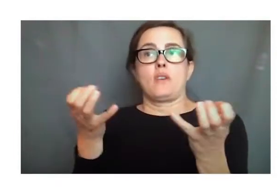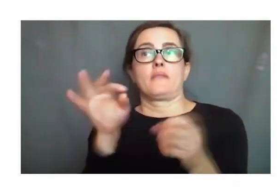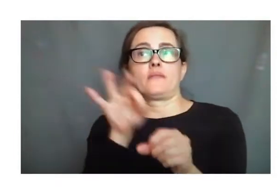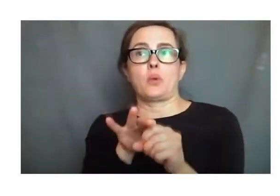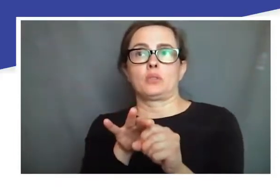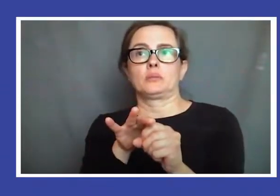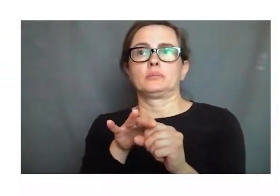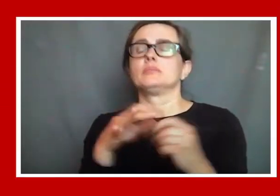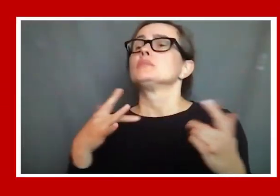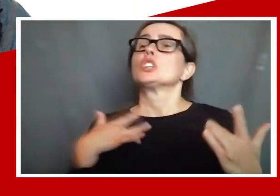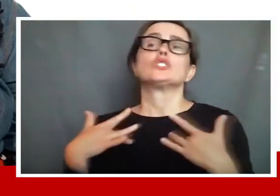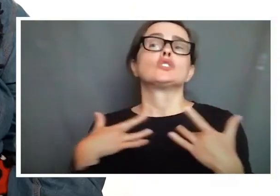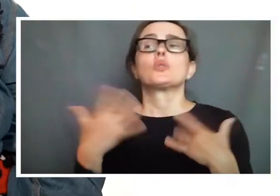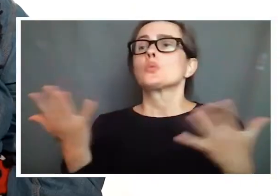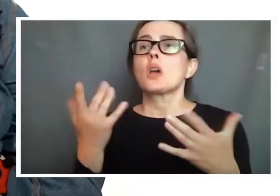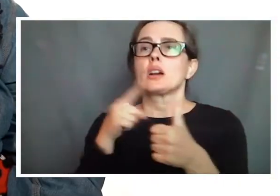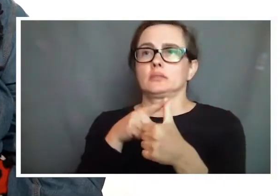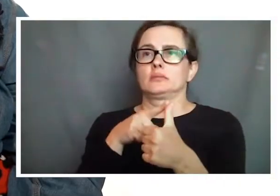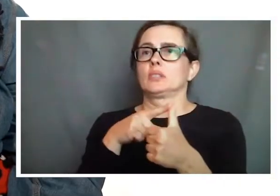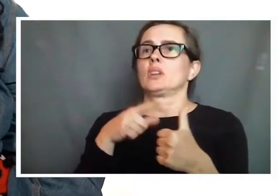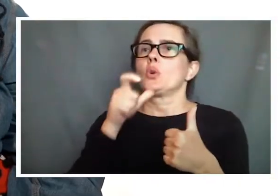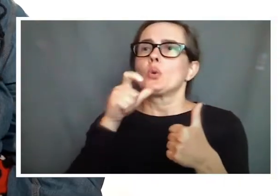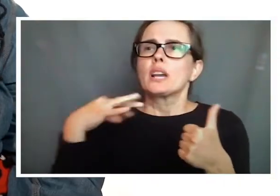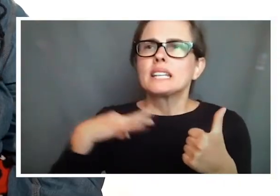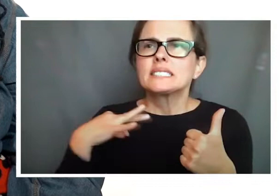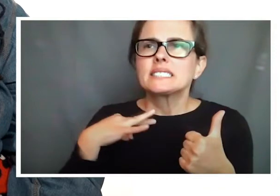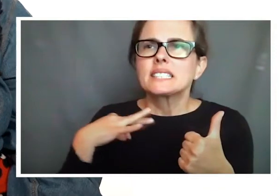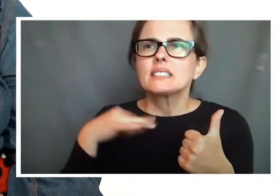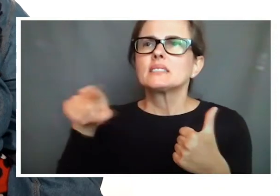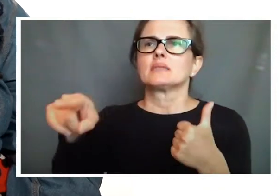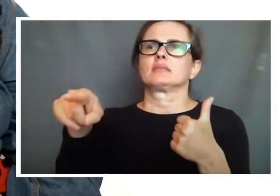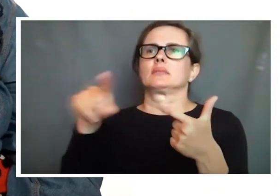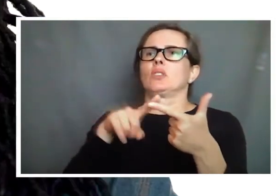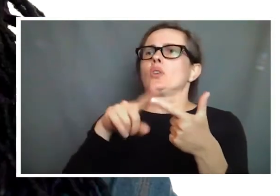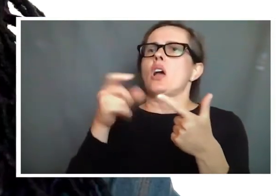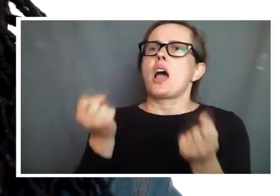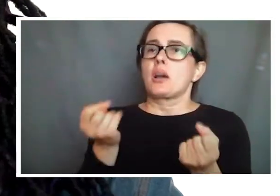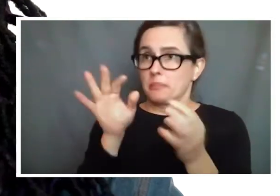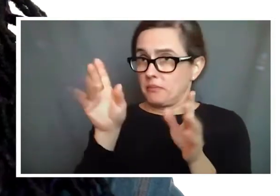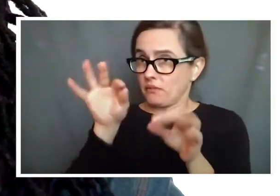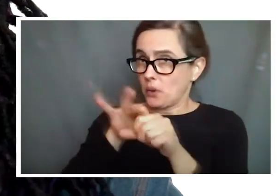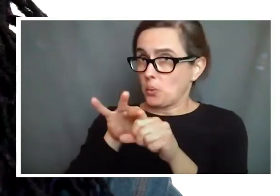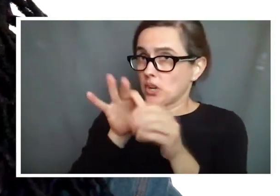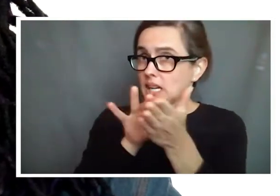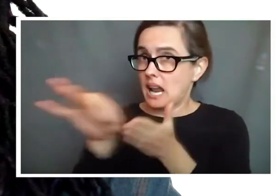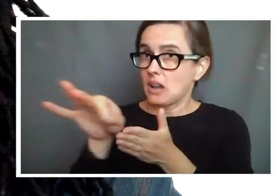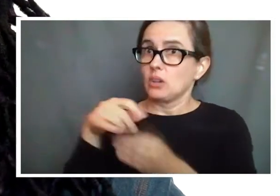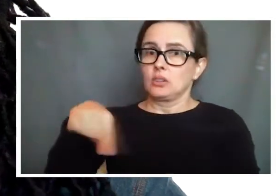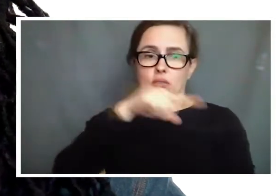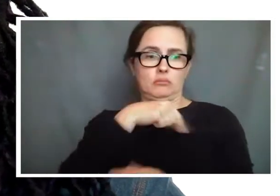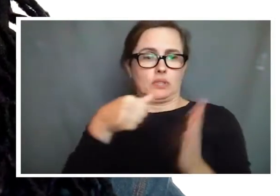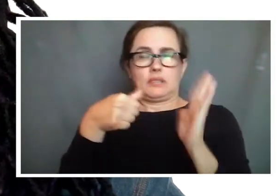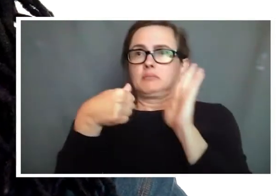[Audio Description] For those of you out there who do vote or want to vote, what are your concerns? Probably who the candidates are. Will your vote count?